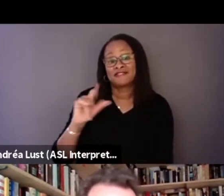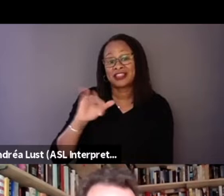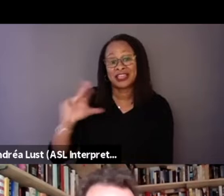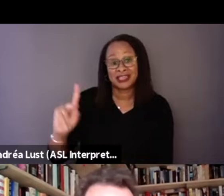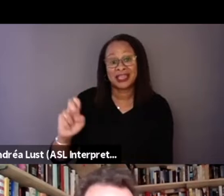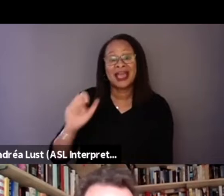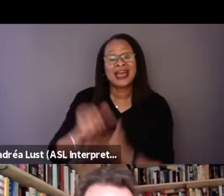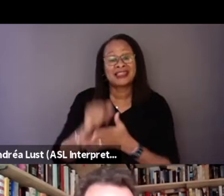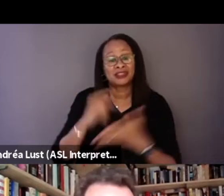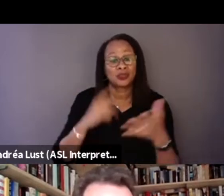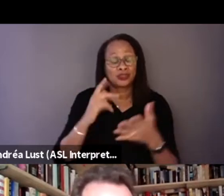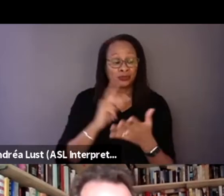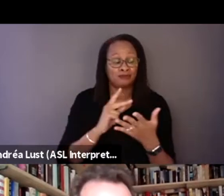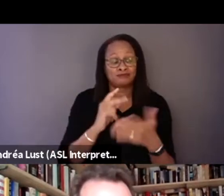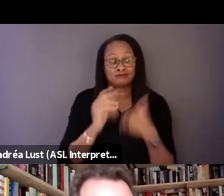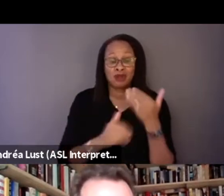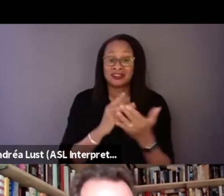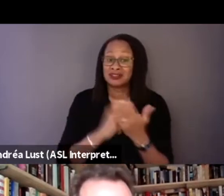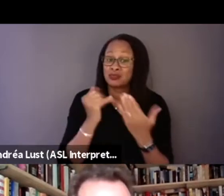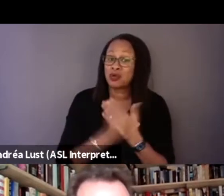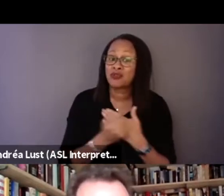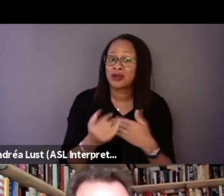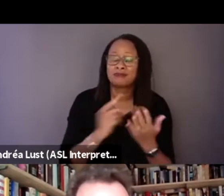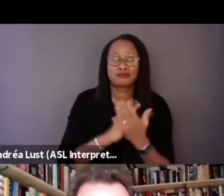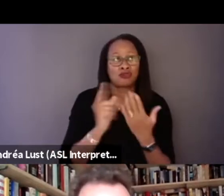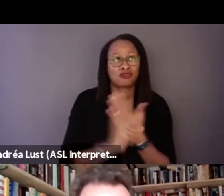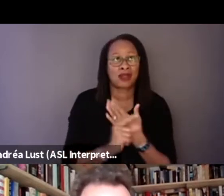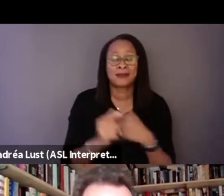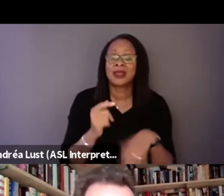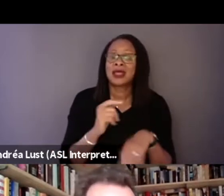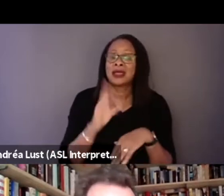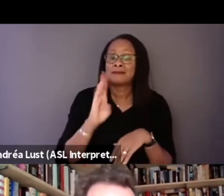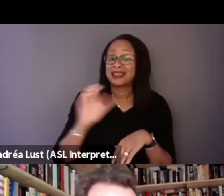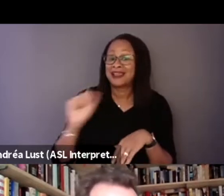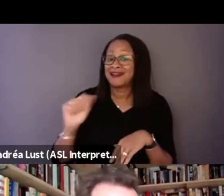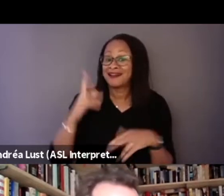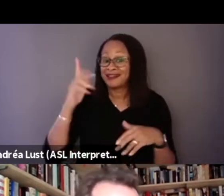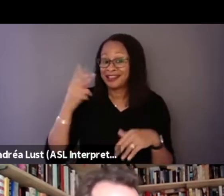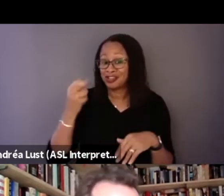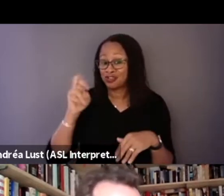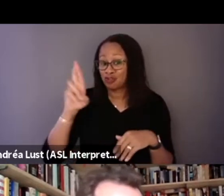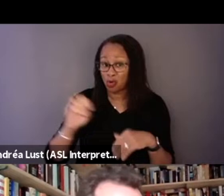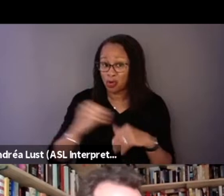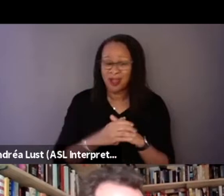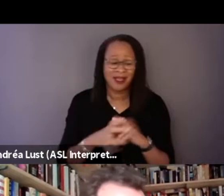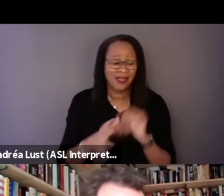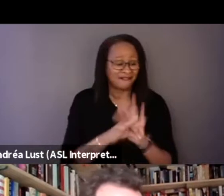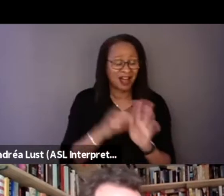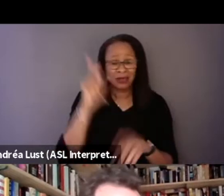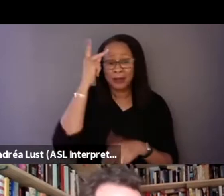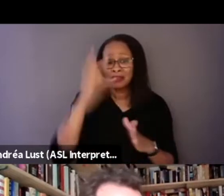using taking disabled people, sick people, activists, finding politicians in their homes, offices, airplanes,